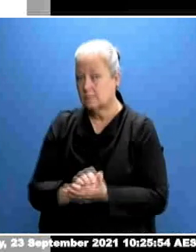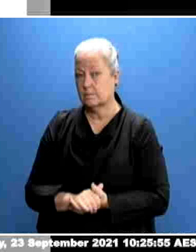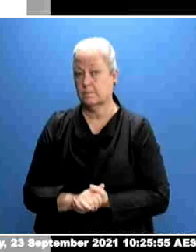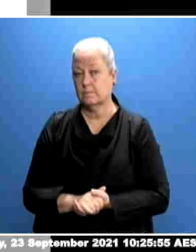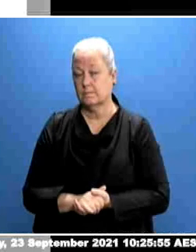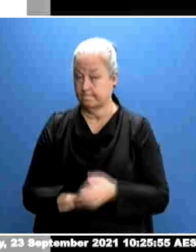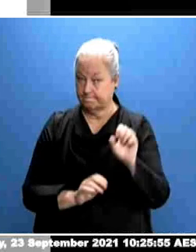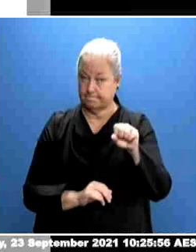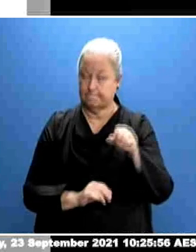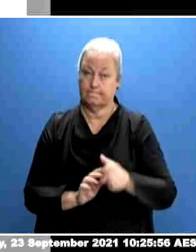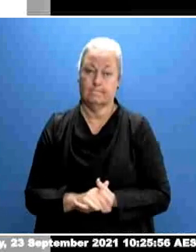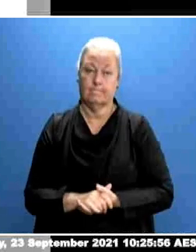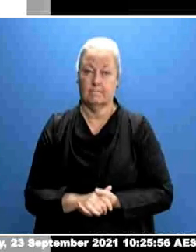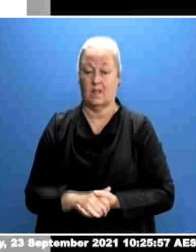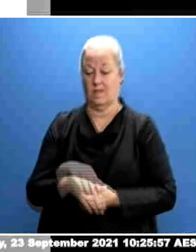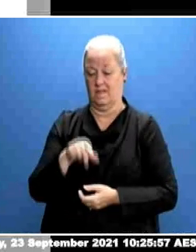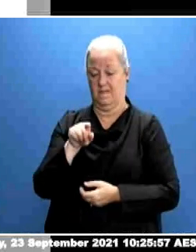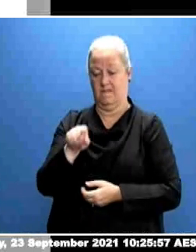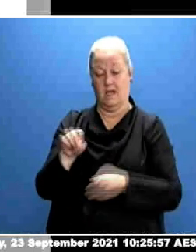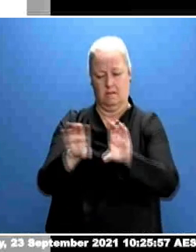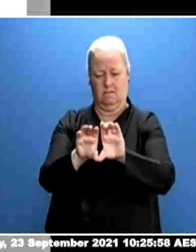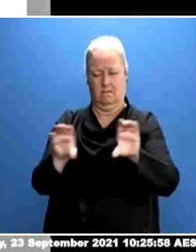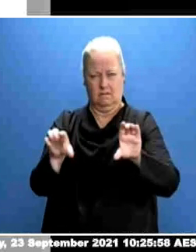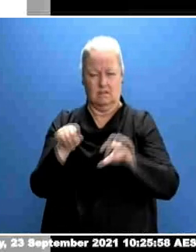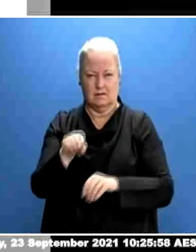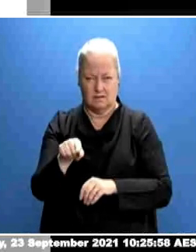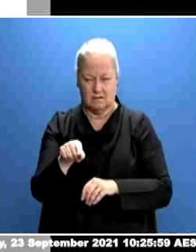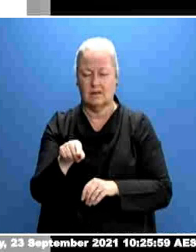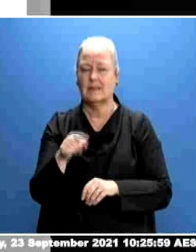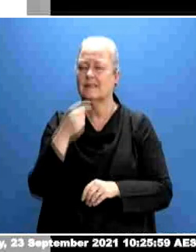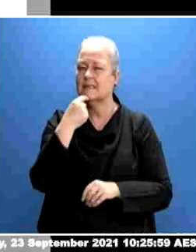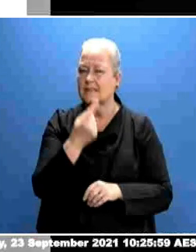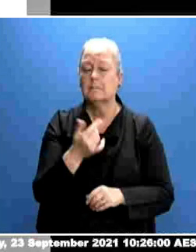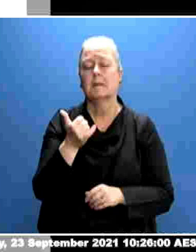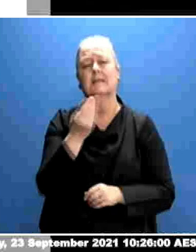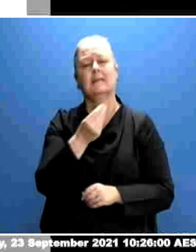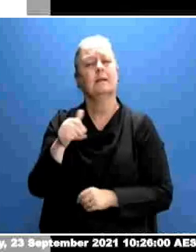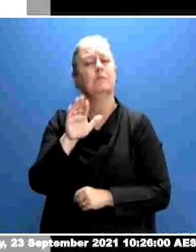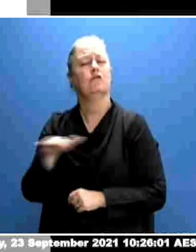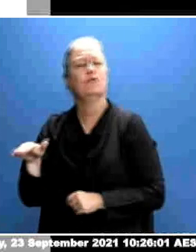Yes, so in that paragraph I'm identifying the fact that some children may need individual therapy,